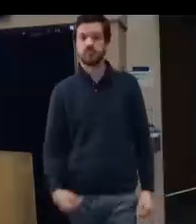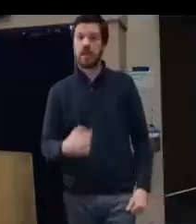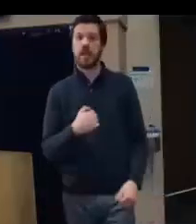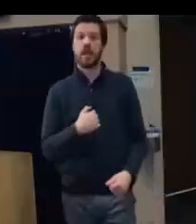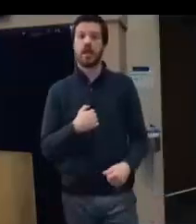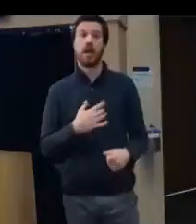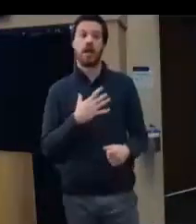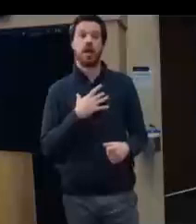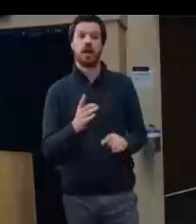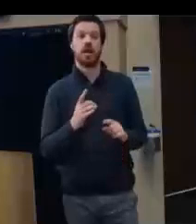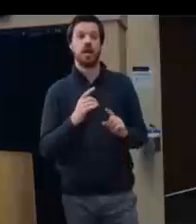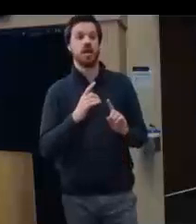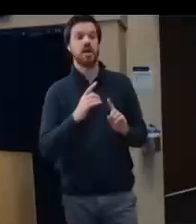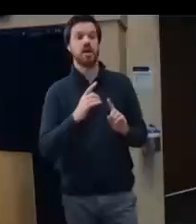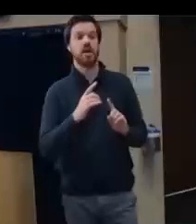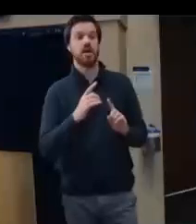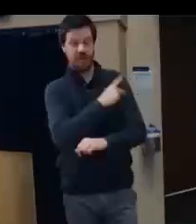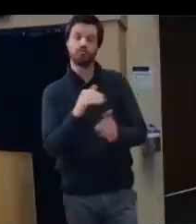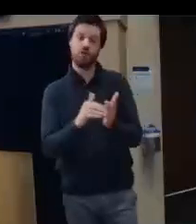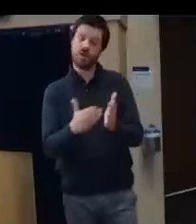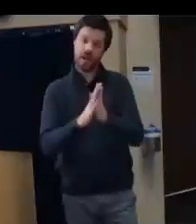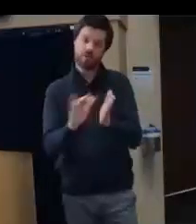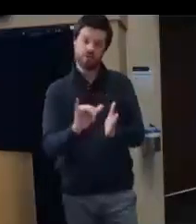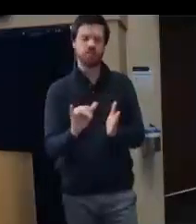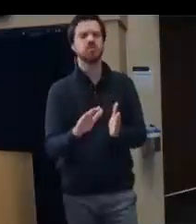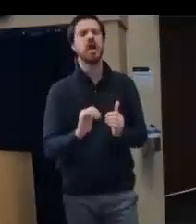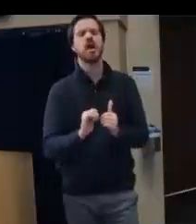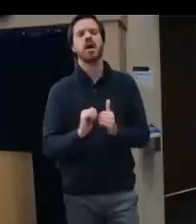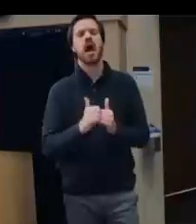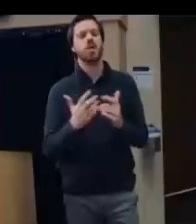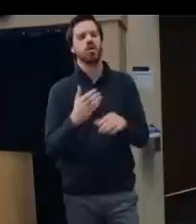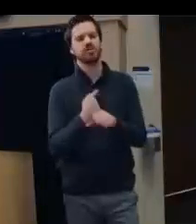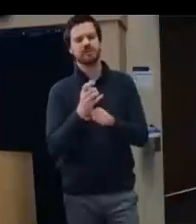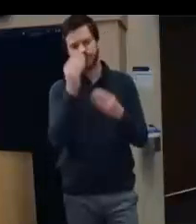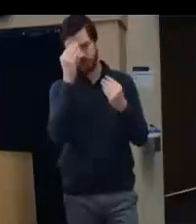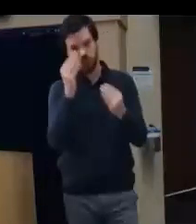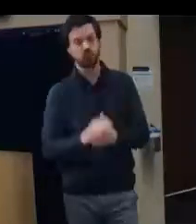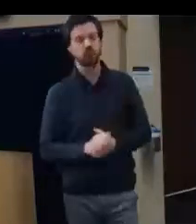let their doctors know and for doctors to ask how patients want to receive information about